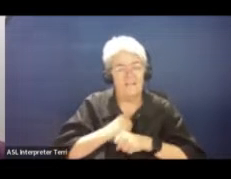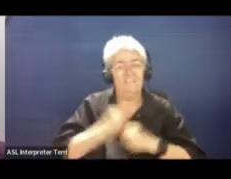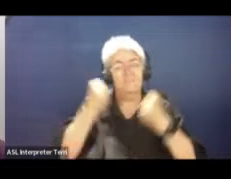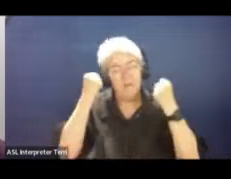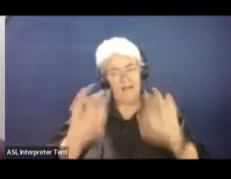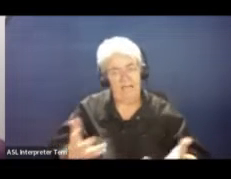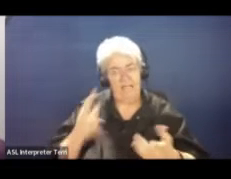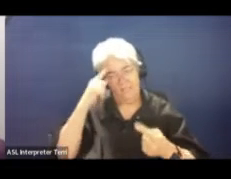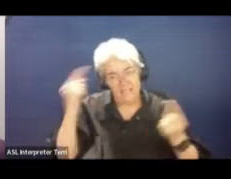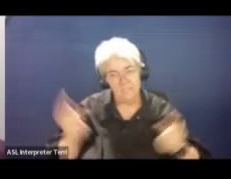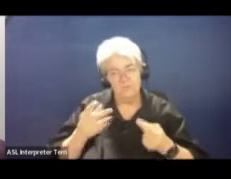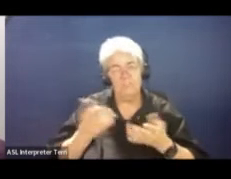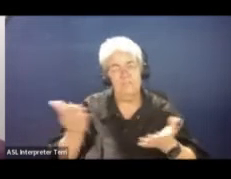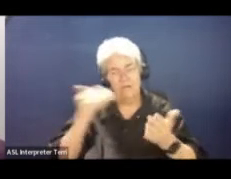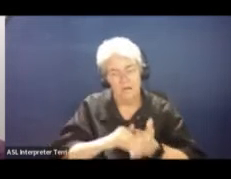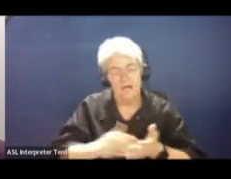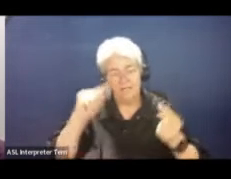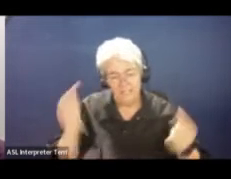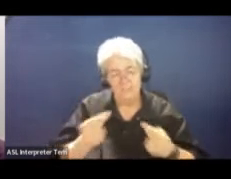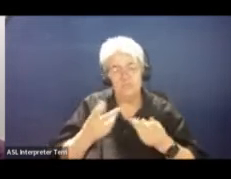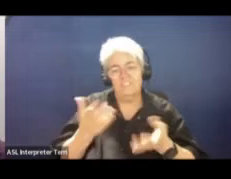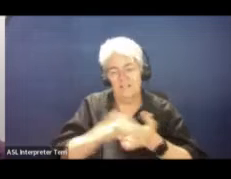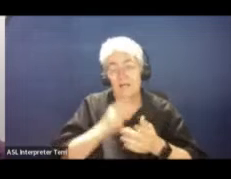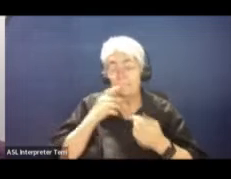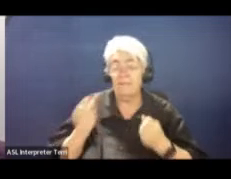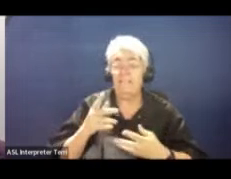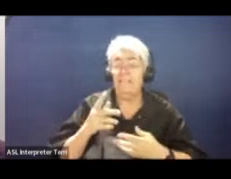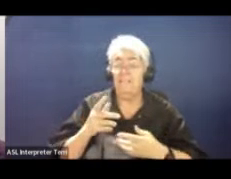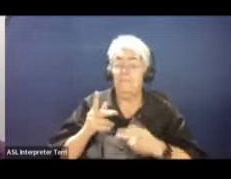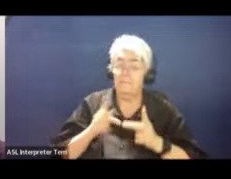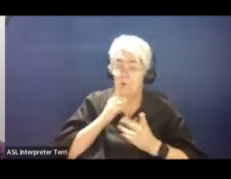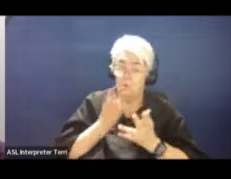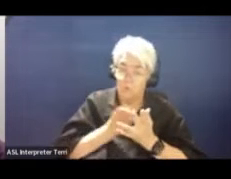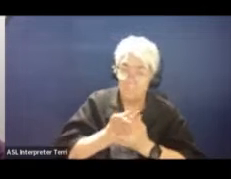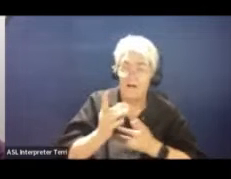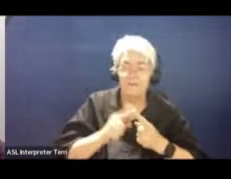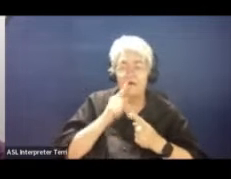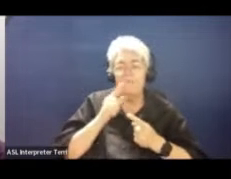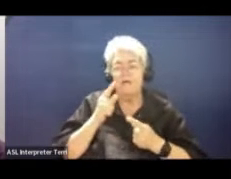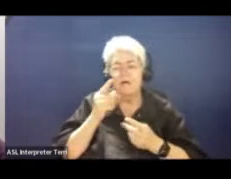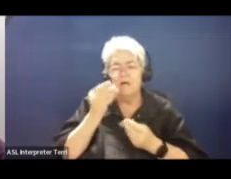And I witnessed a lot of survivors get really frustrated here, they start to mix up their details, they can't remember